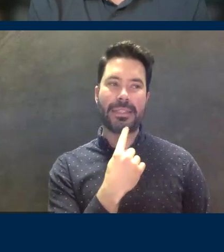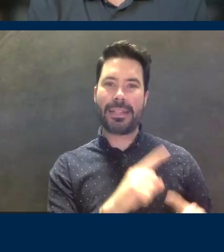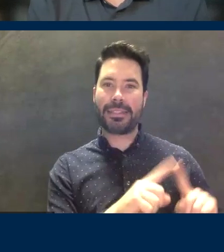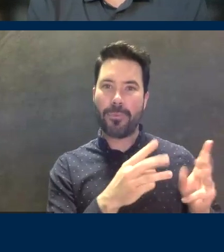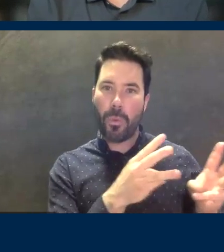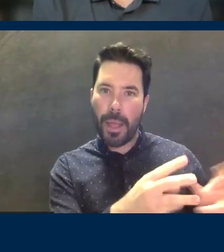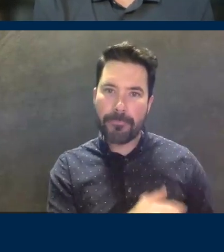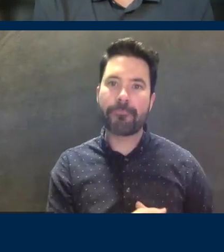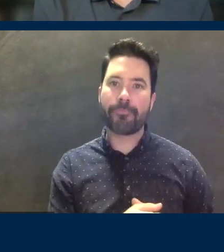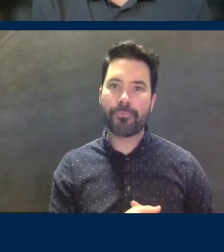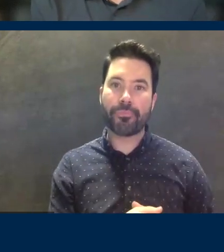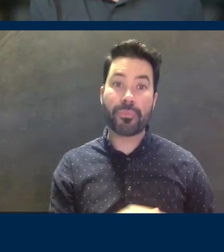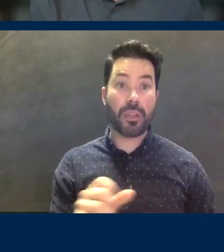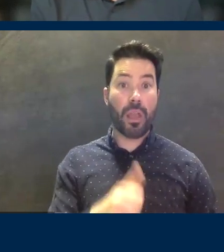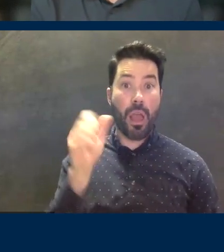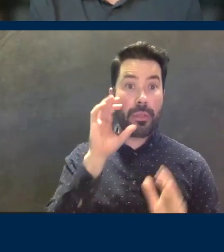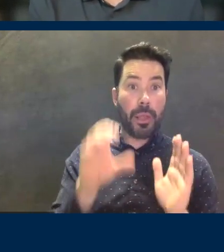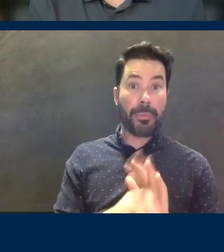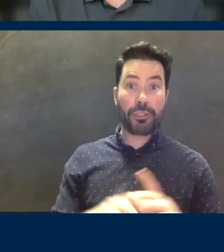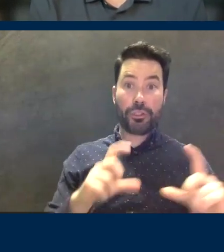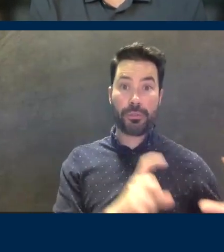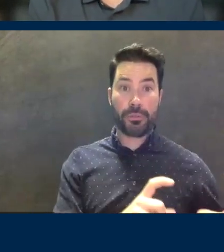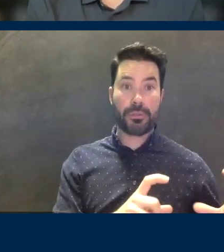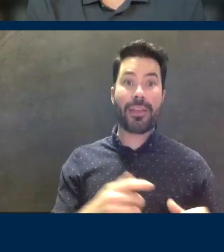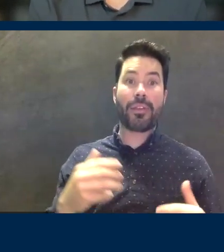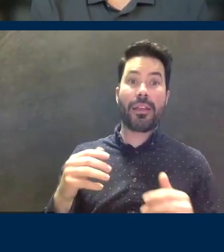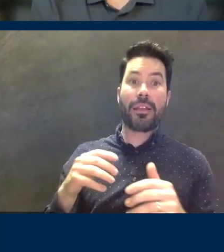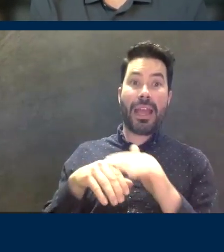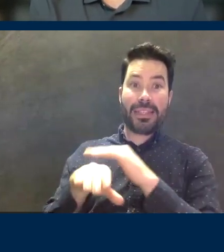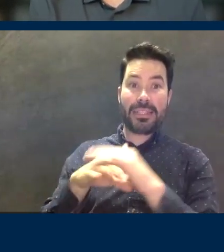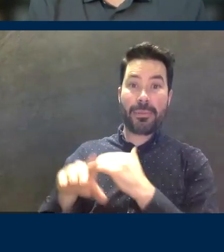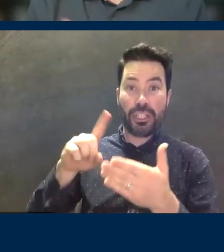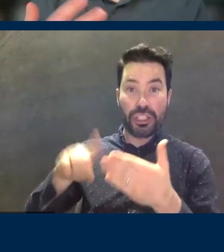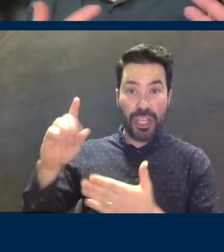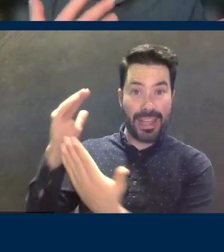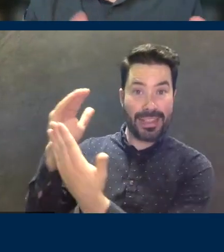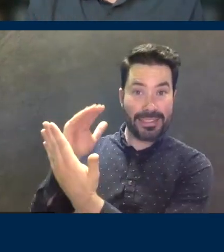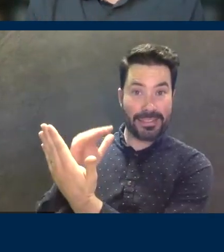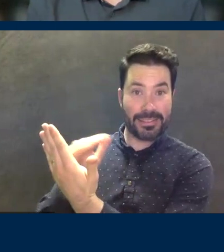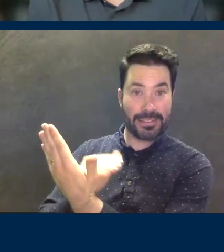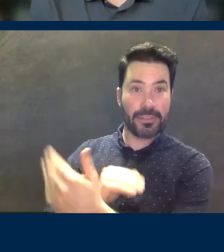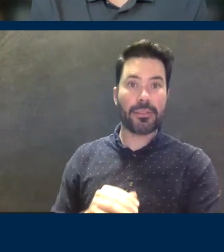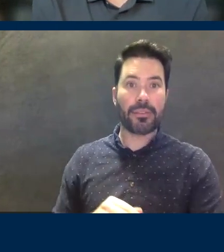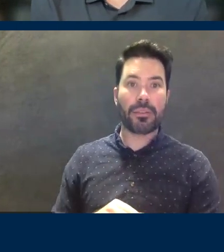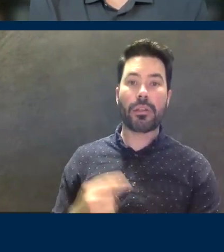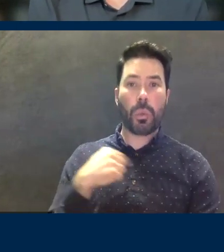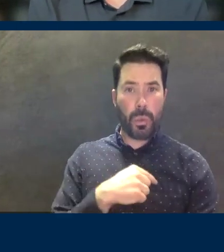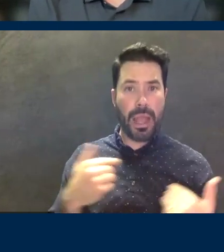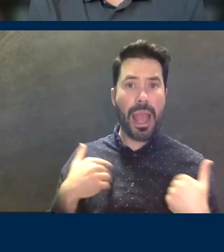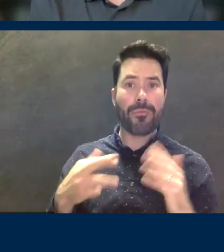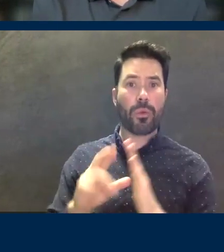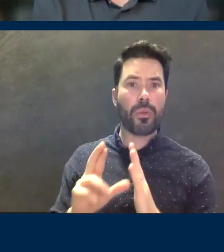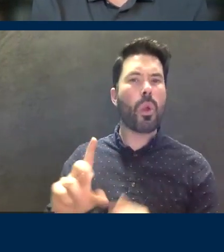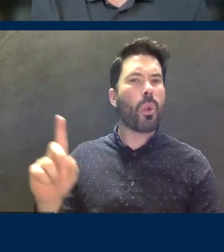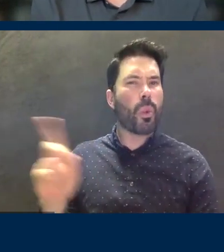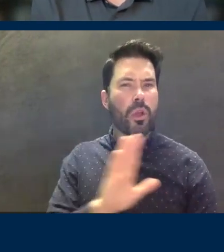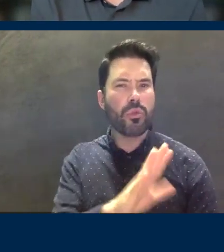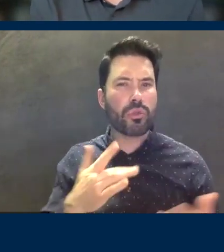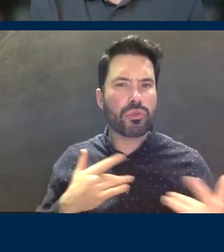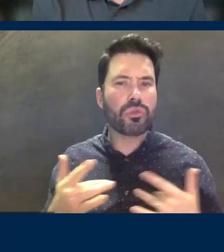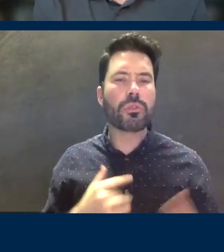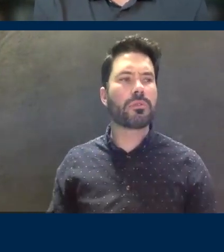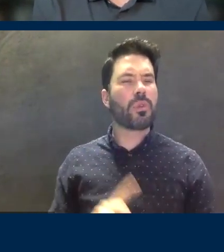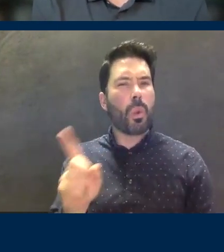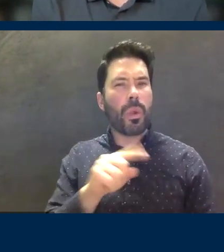The other picture here we have an accessibility checklist. We ask patience to act, basically do a review. Where are your concerns? Where are things confusing? Where are things breaking down?